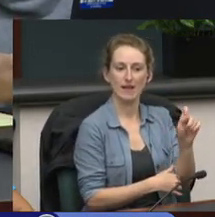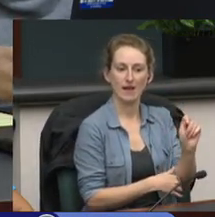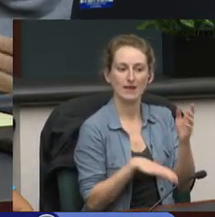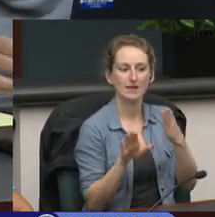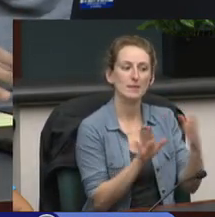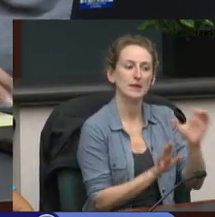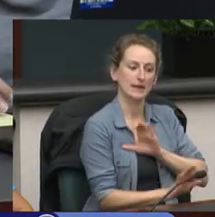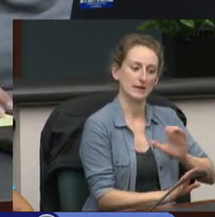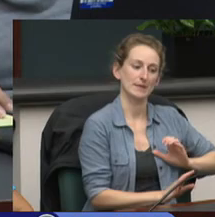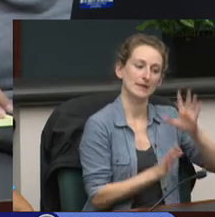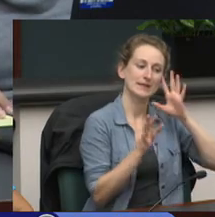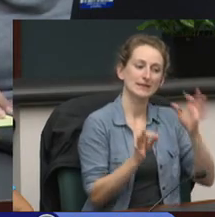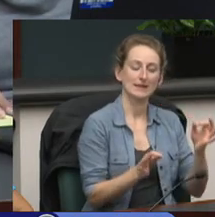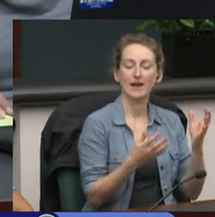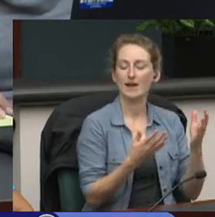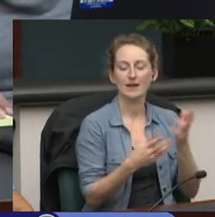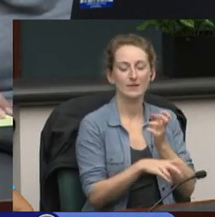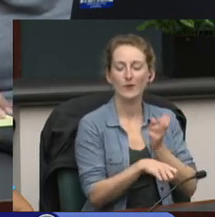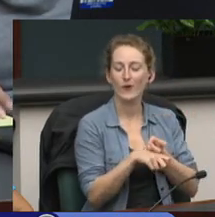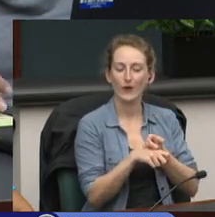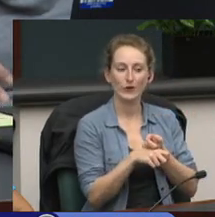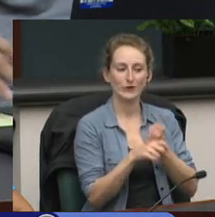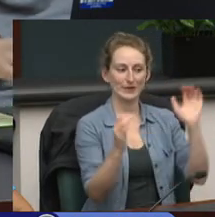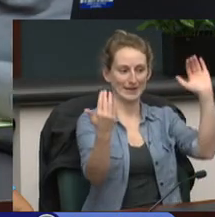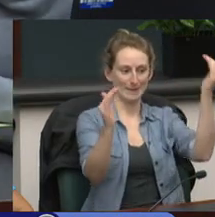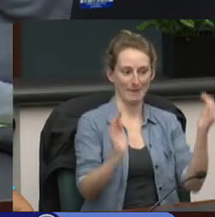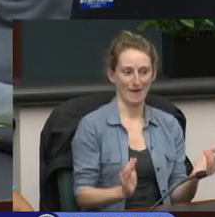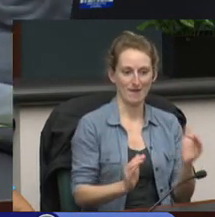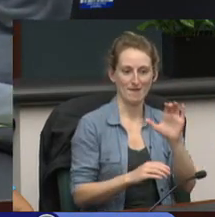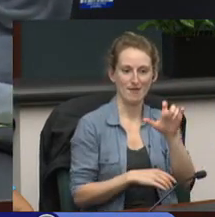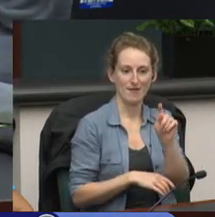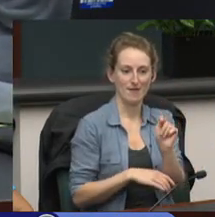go down comparing it with the existing lot sizes are many of the single-family